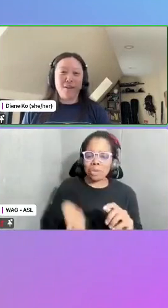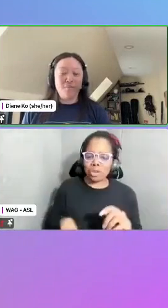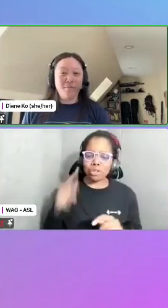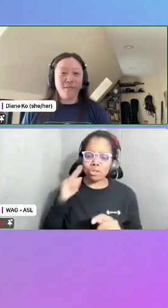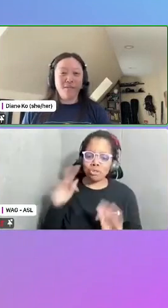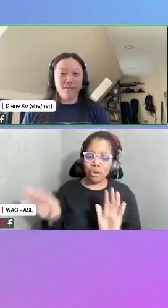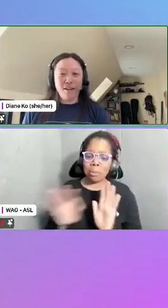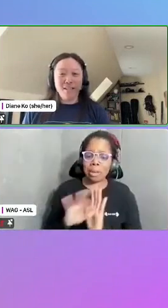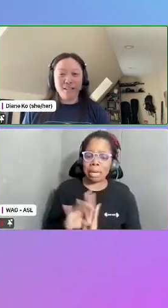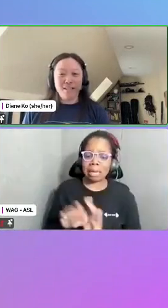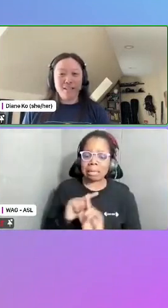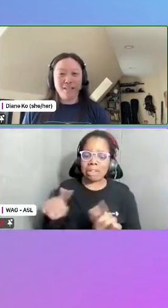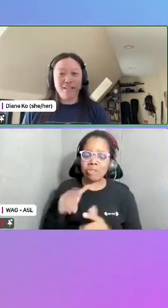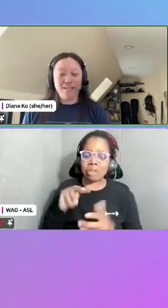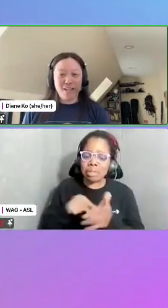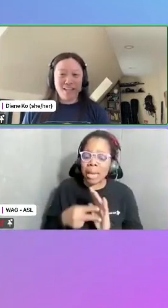lenter. The one recommended by React